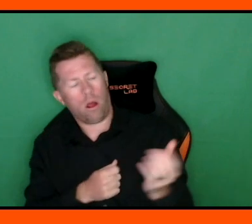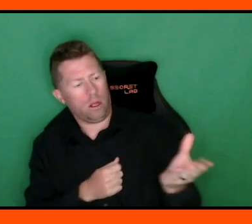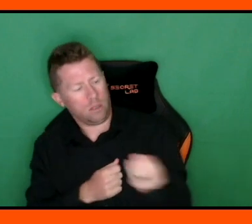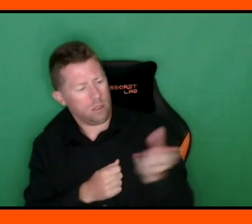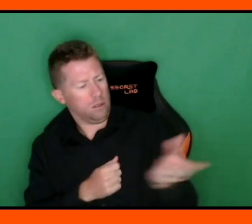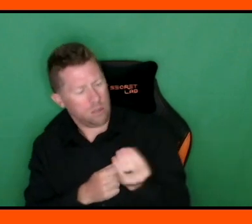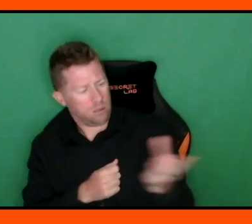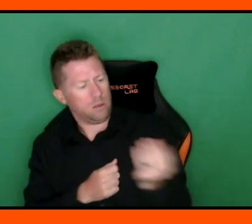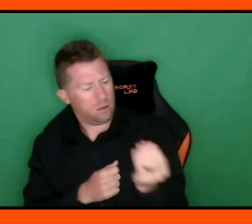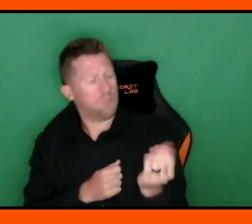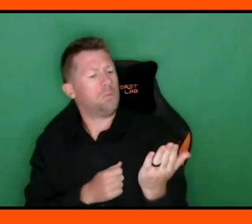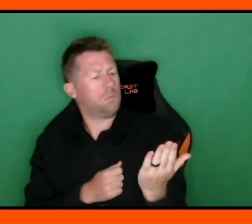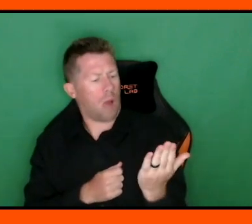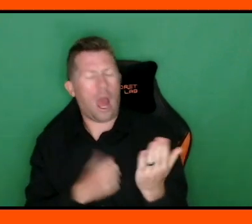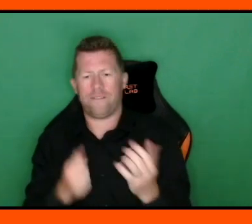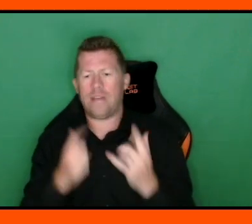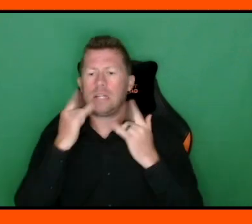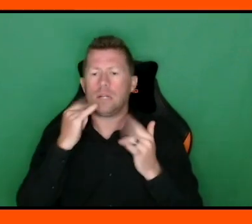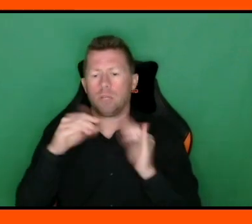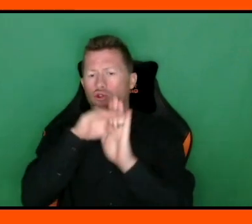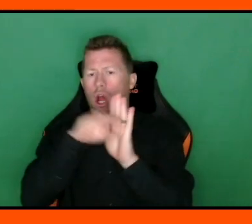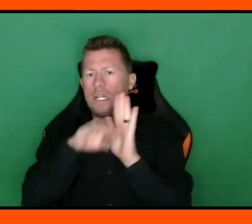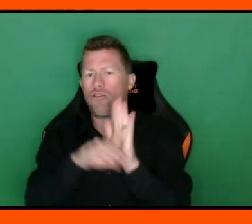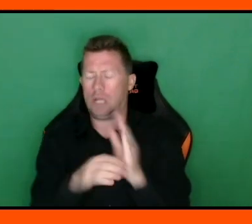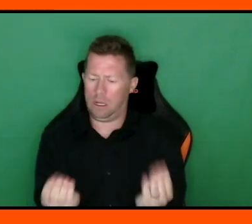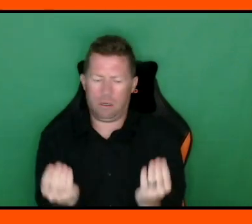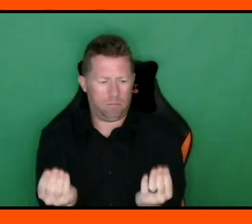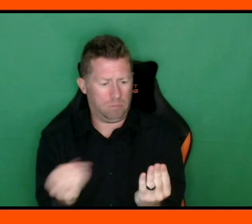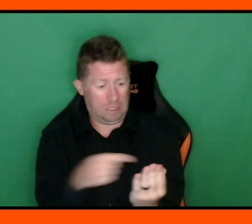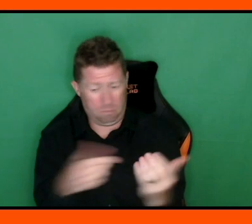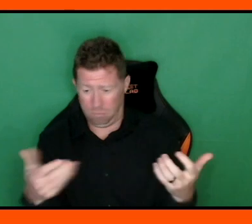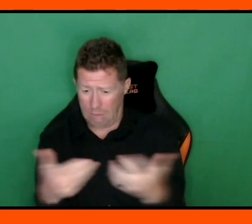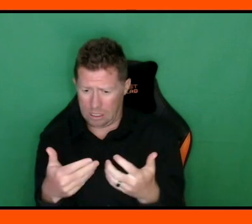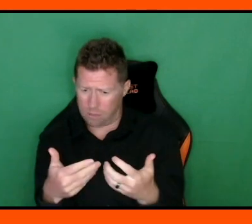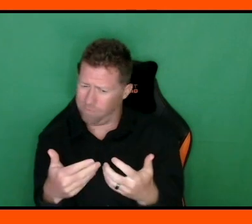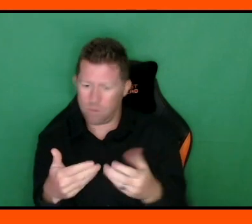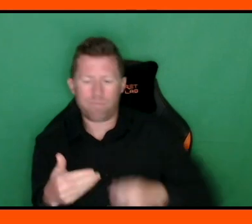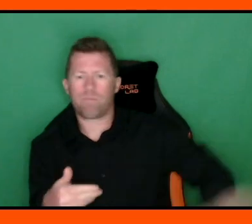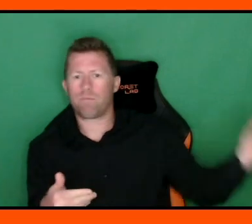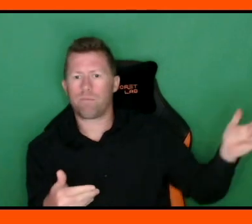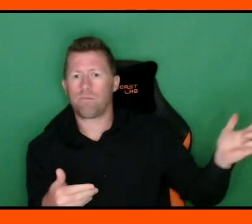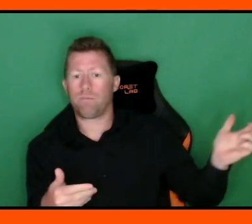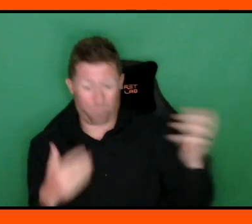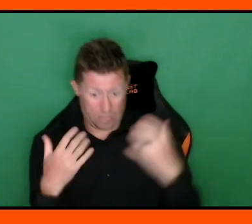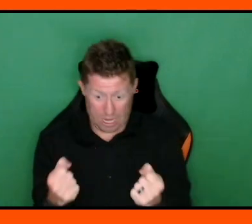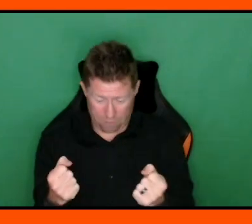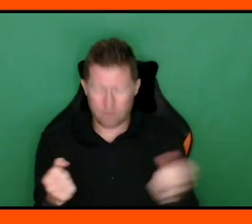which we’ll talk to you more about in due course. Later this year we will be releasing the short list of topics